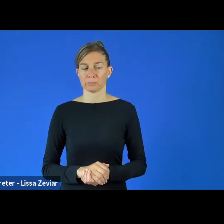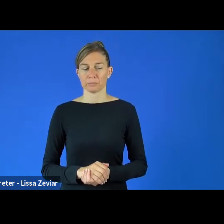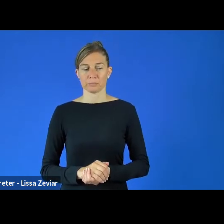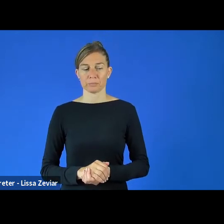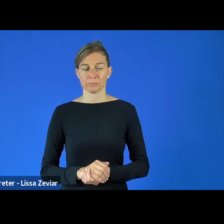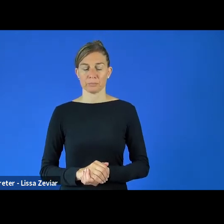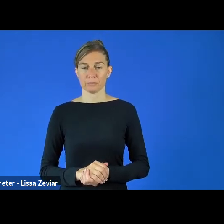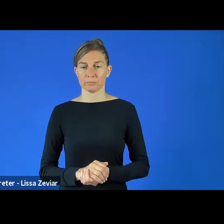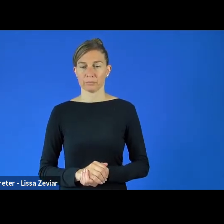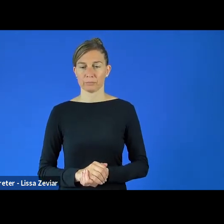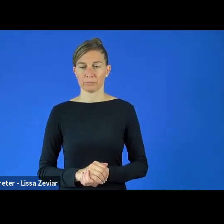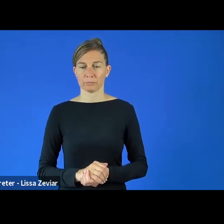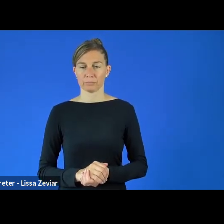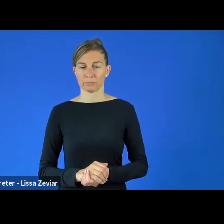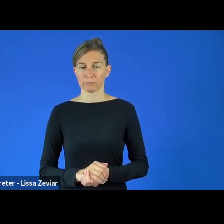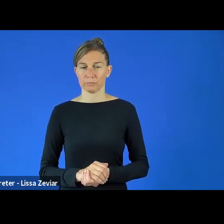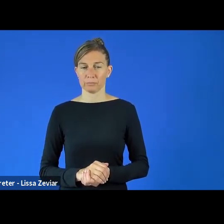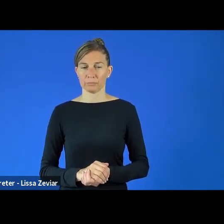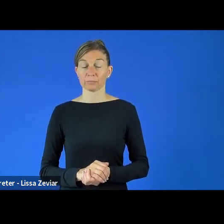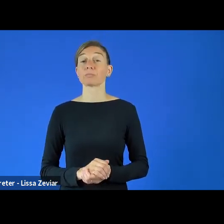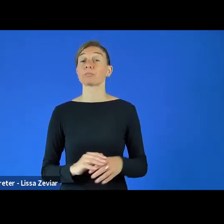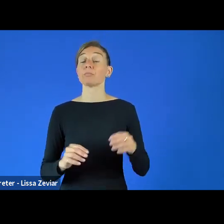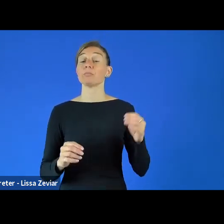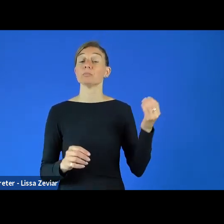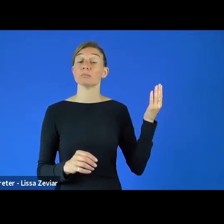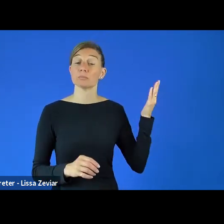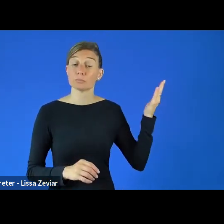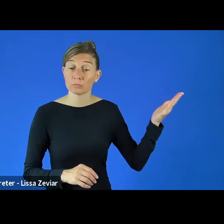In addition to the revision of these three existing standards,